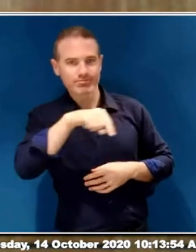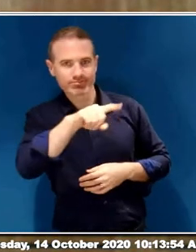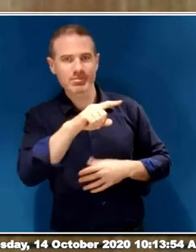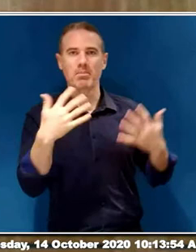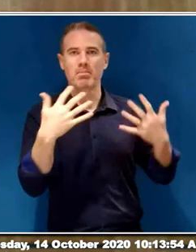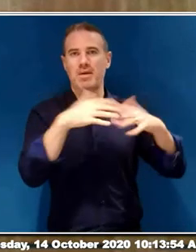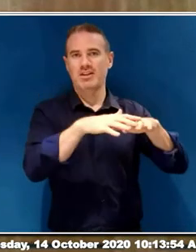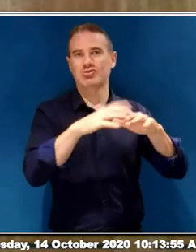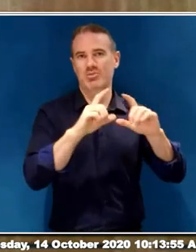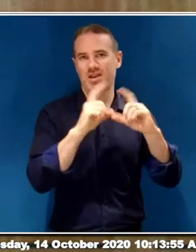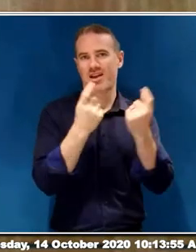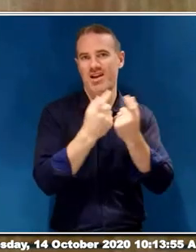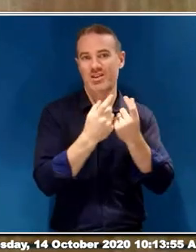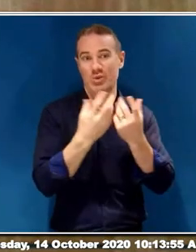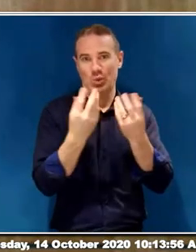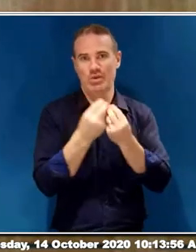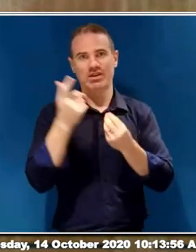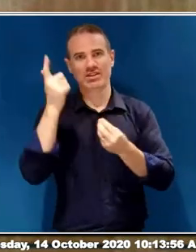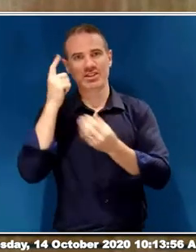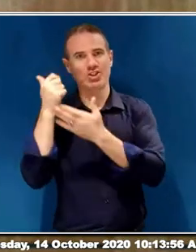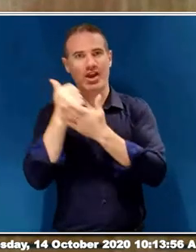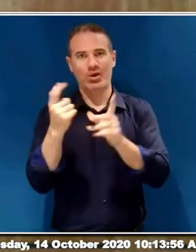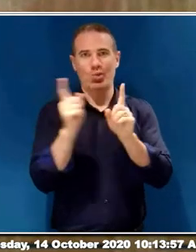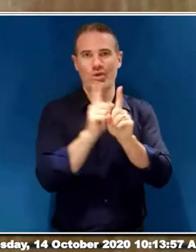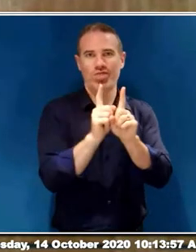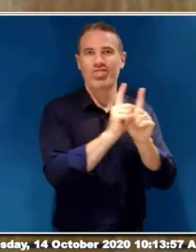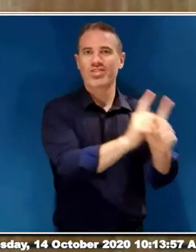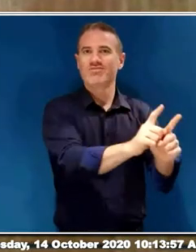And how did he go in the mainstream classroom?